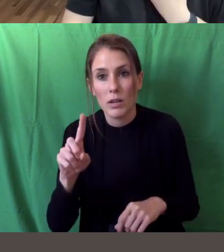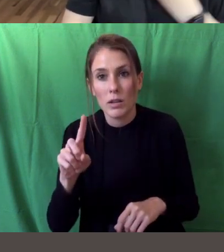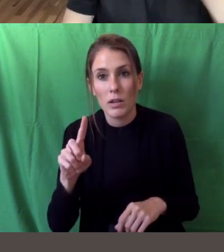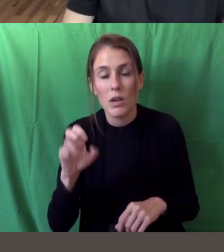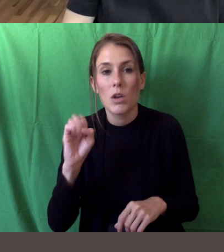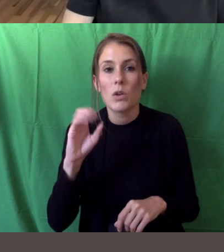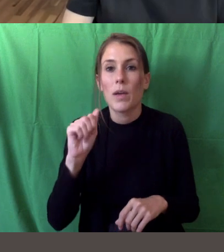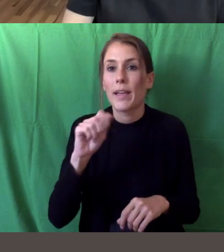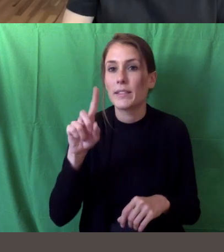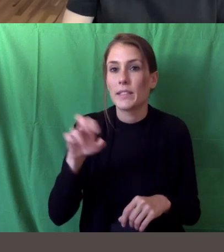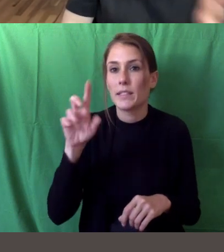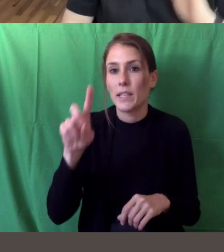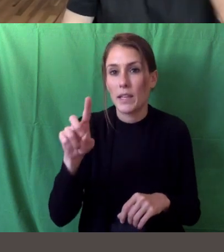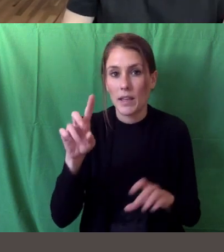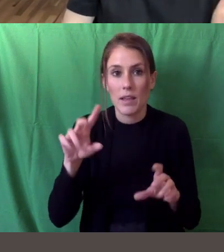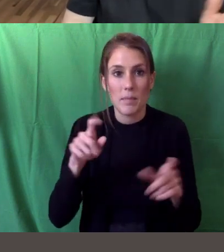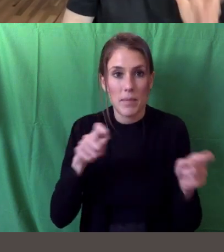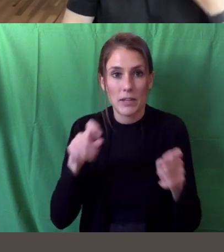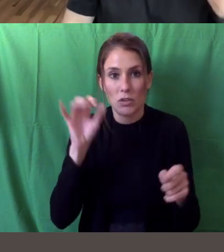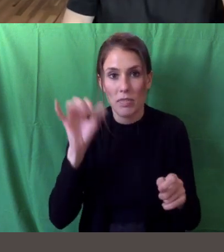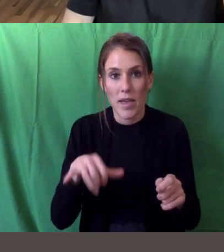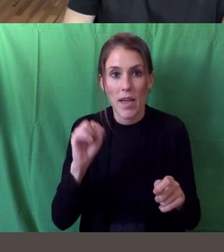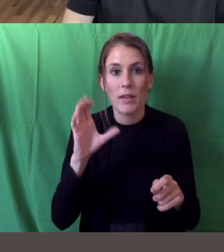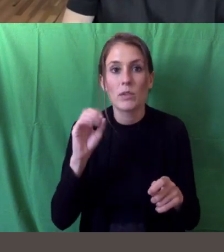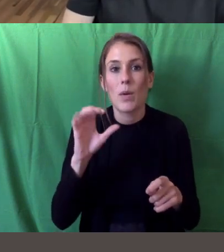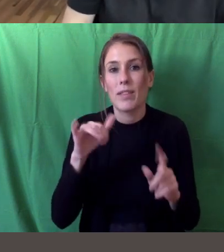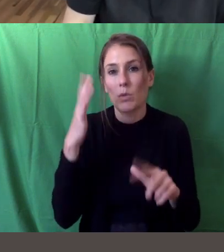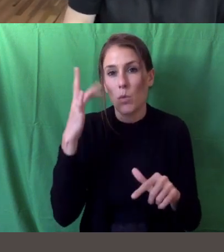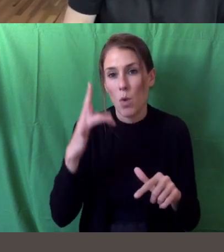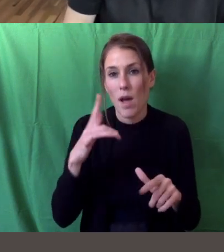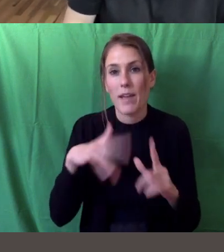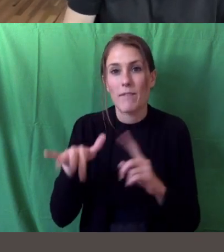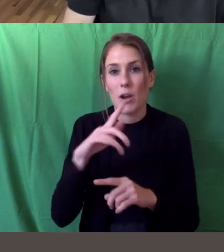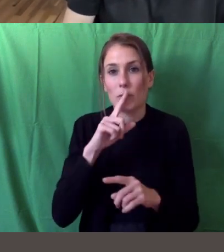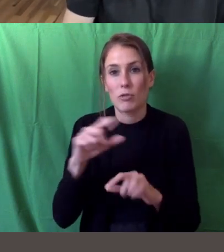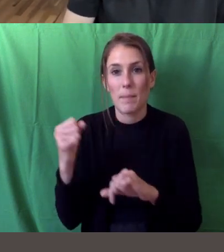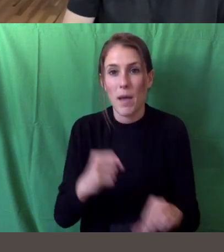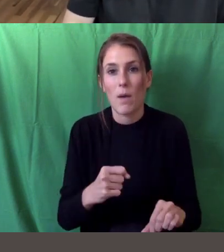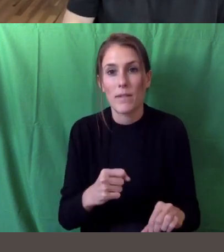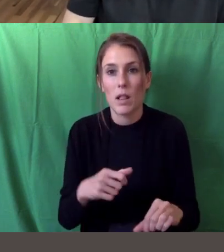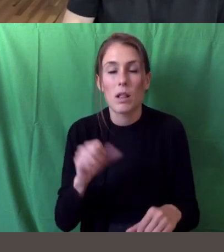And azd does handle that. We're not going to cover that today, but that's kind of why environments are pretty powerful.